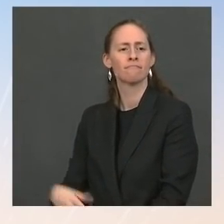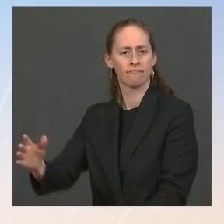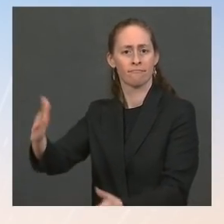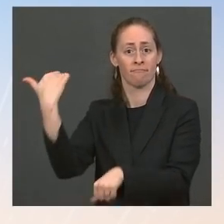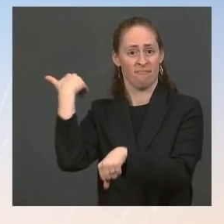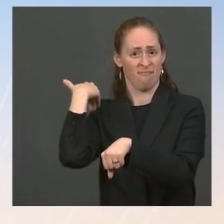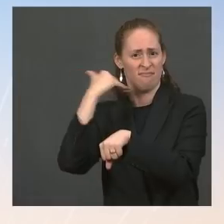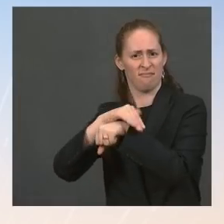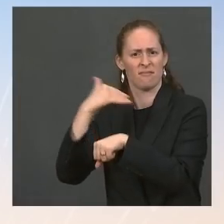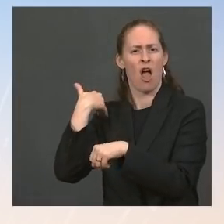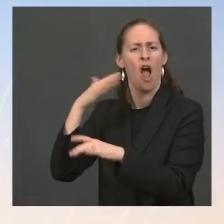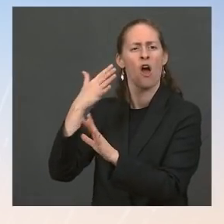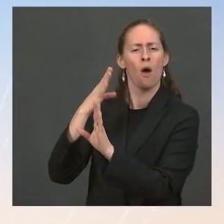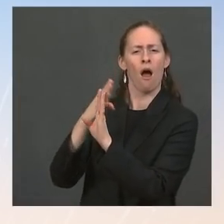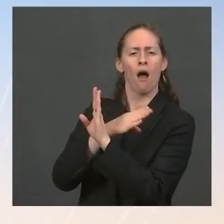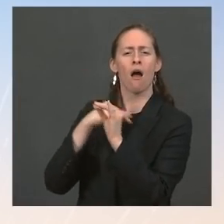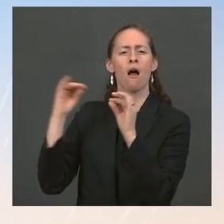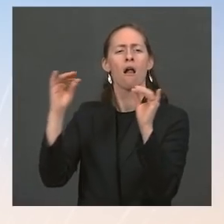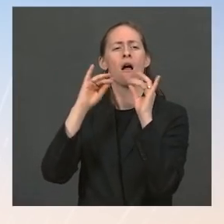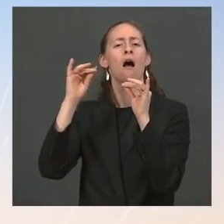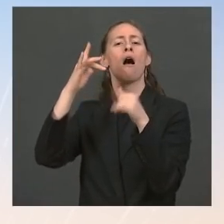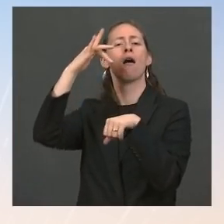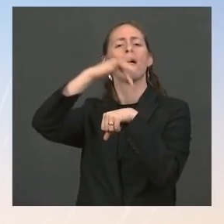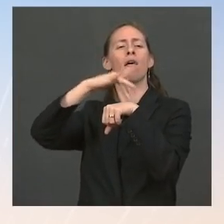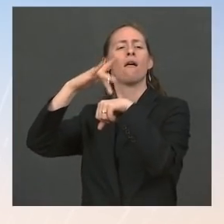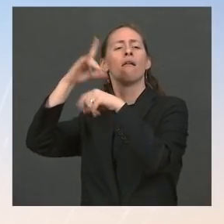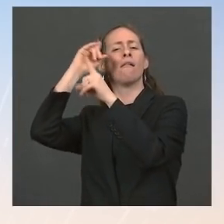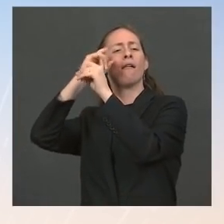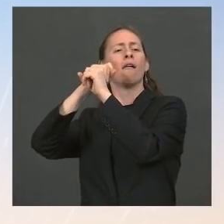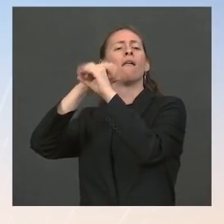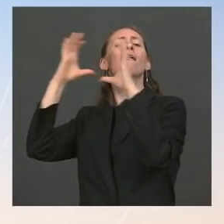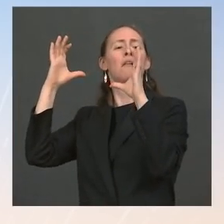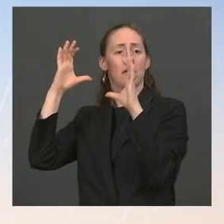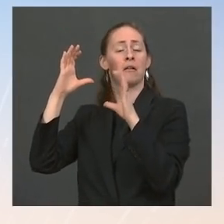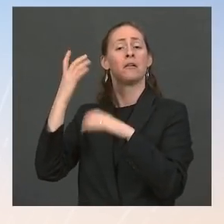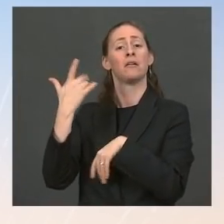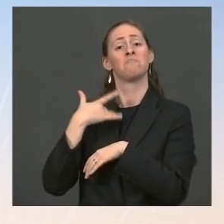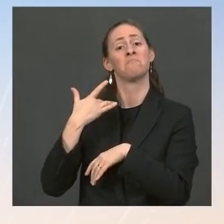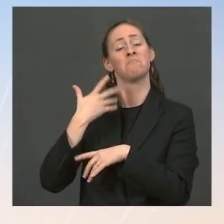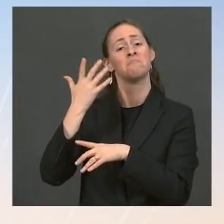which we expect to run for a couple of hours later this evening virtually.